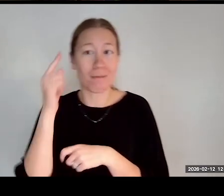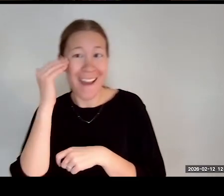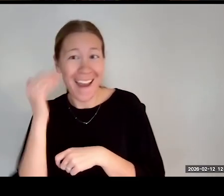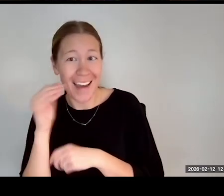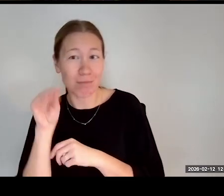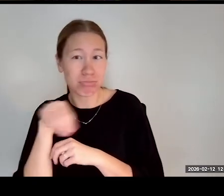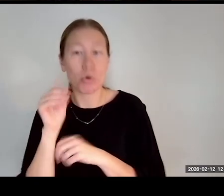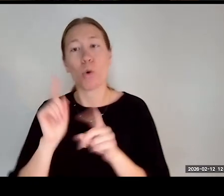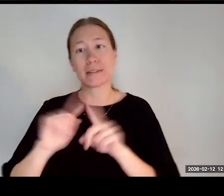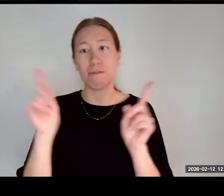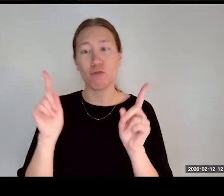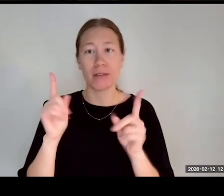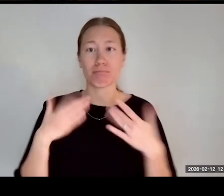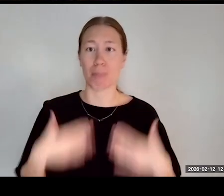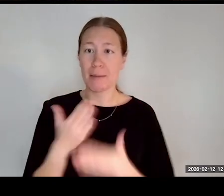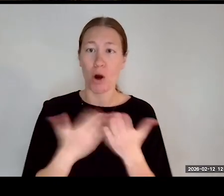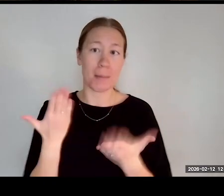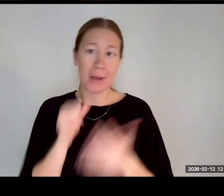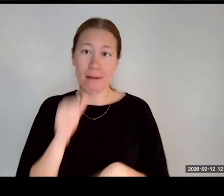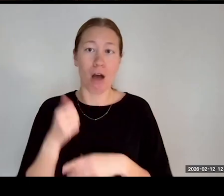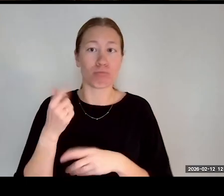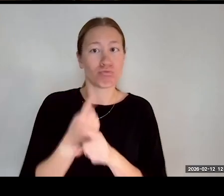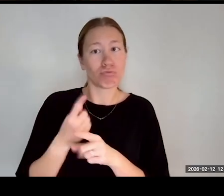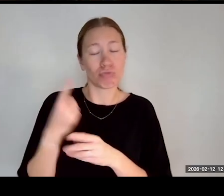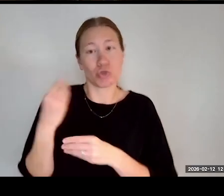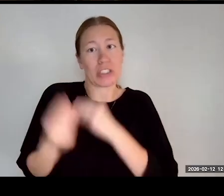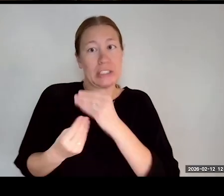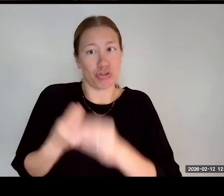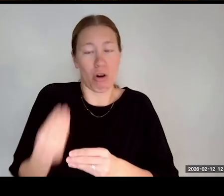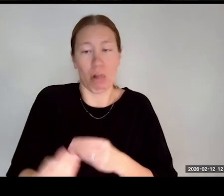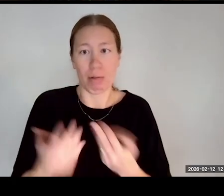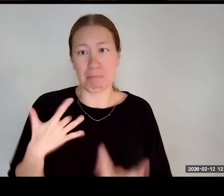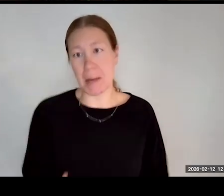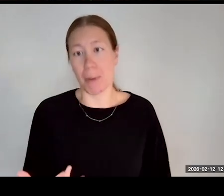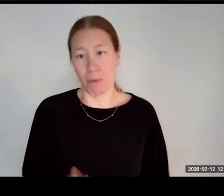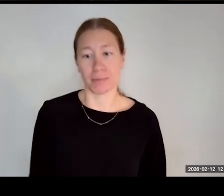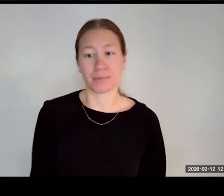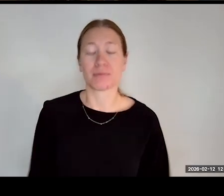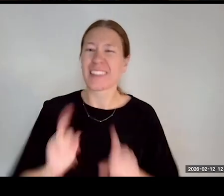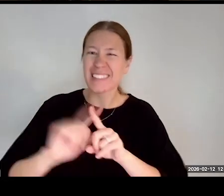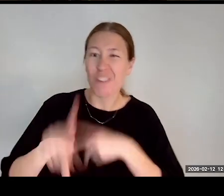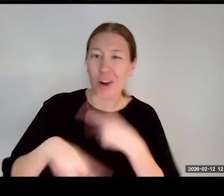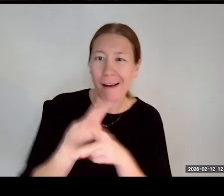might be non-traditional. So there's lots of different types of assistive technology people may use. It's not just screen readers. Although that is the type